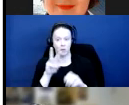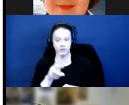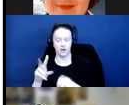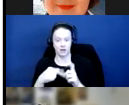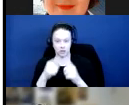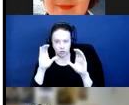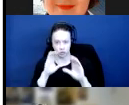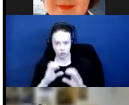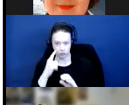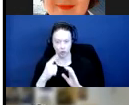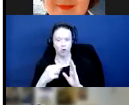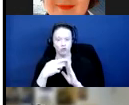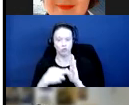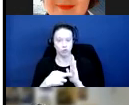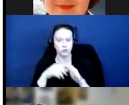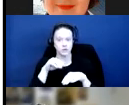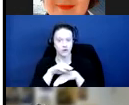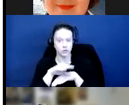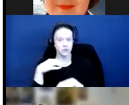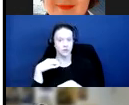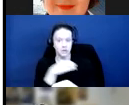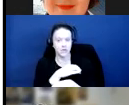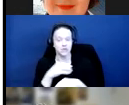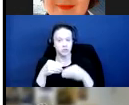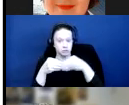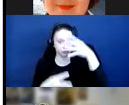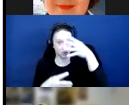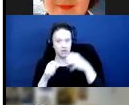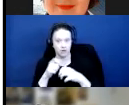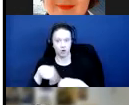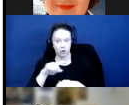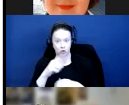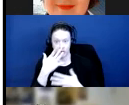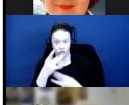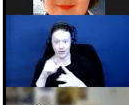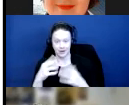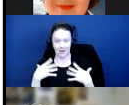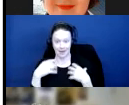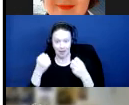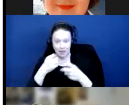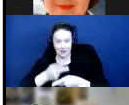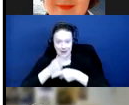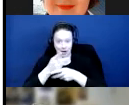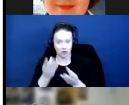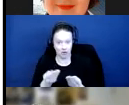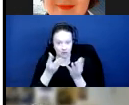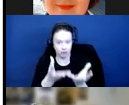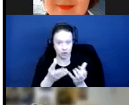if you're interested in like health care delivery or behavioral health care delivery,